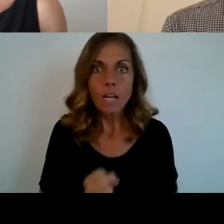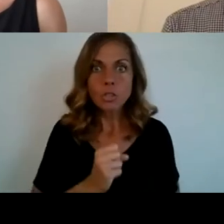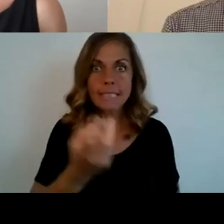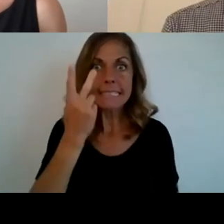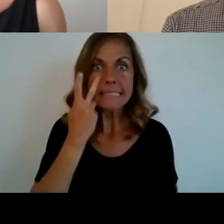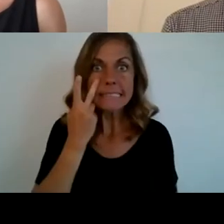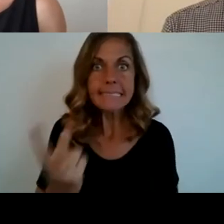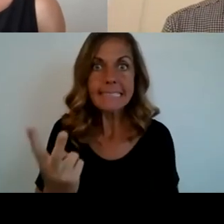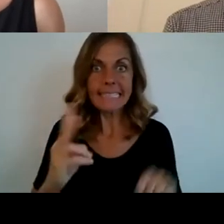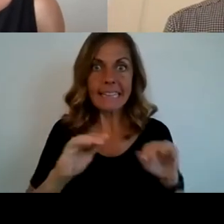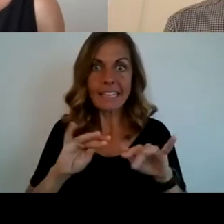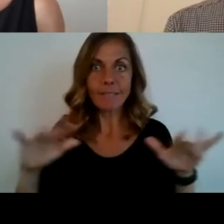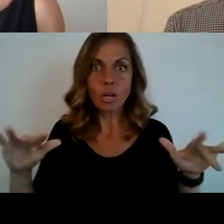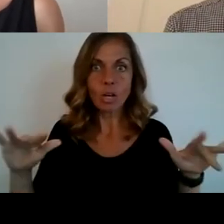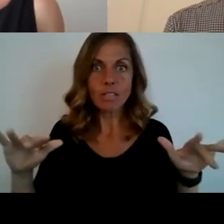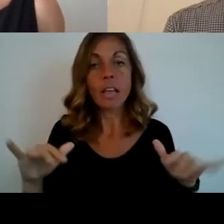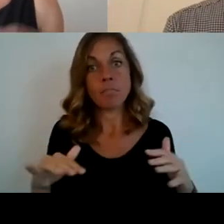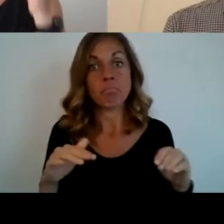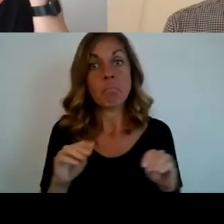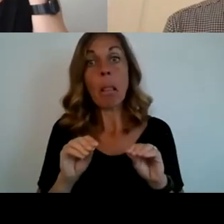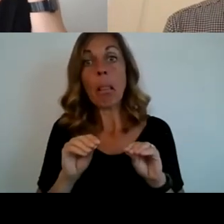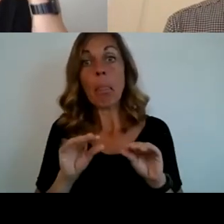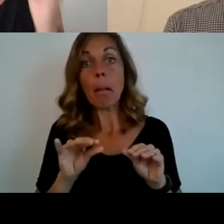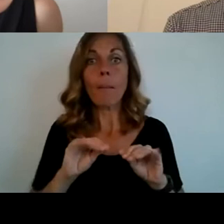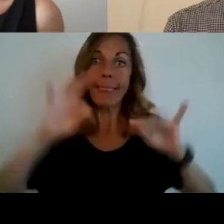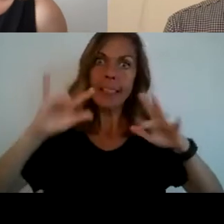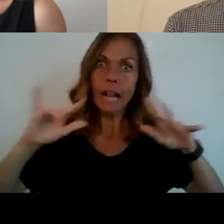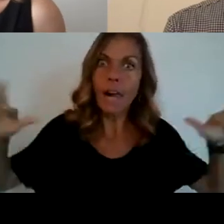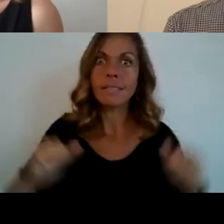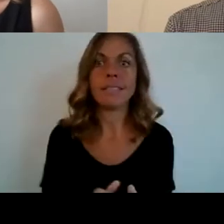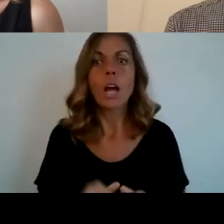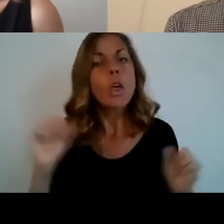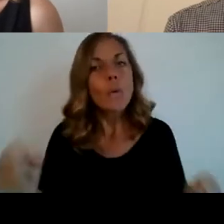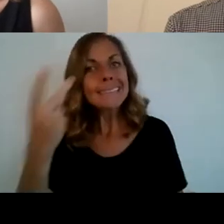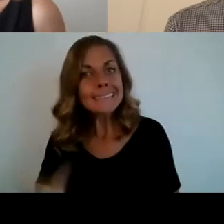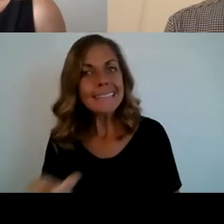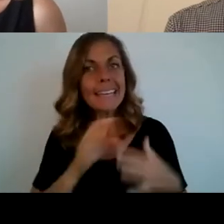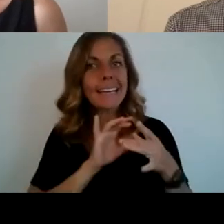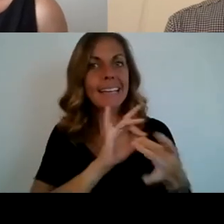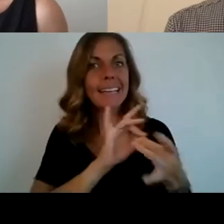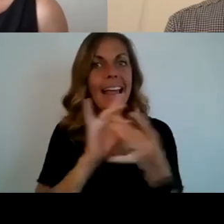no matter how little or how much you have, you get to at least see and connect. And in